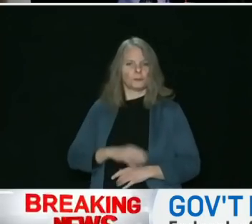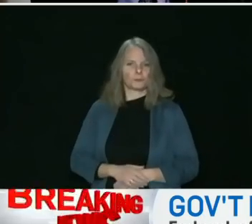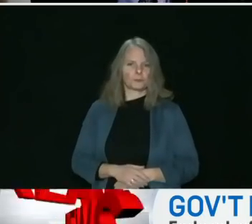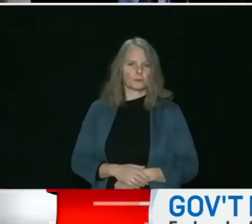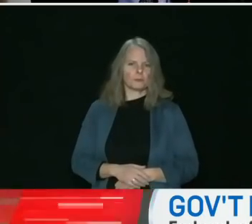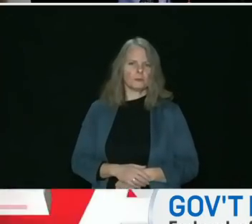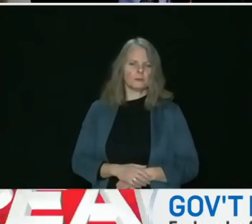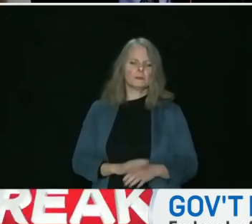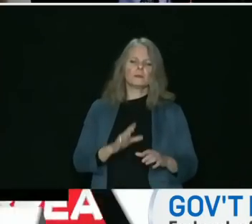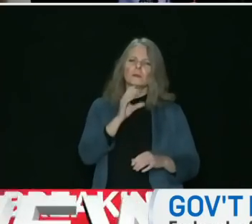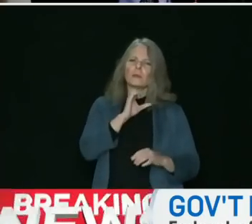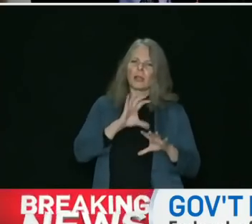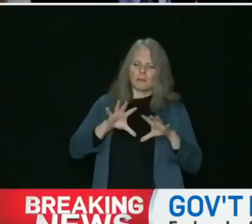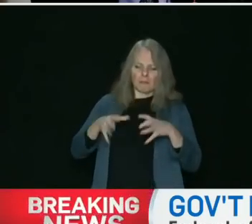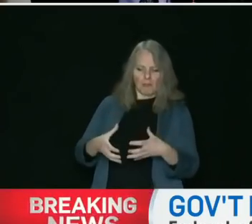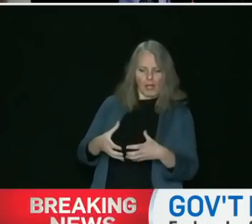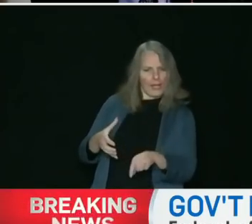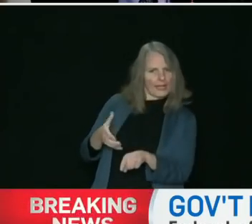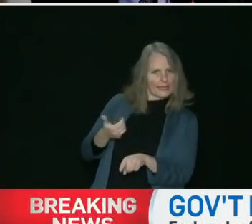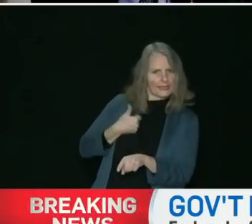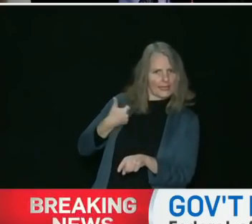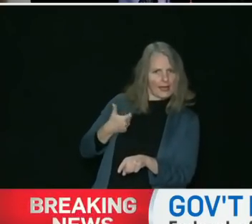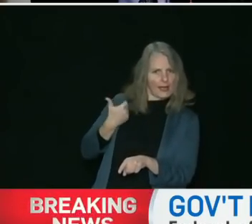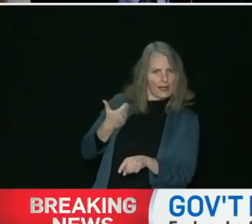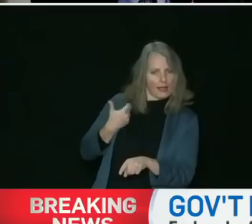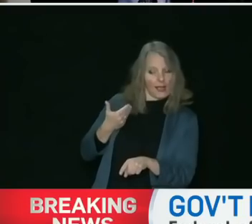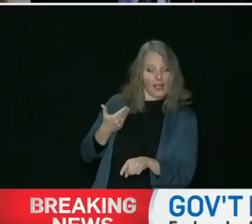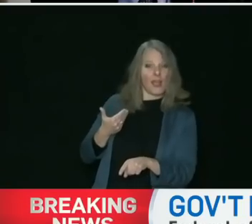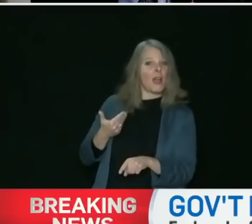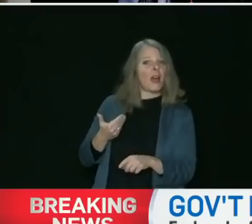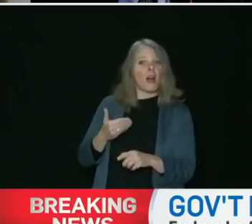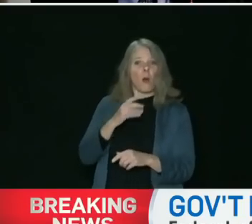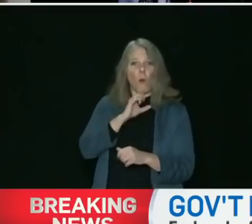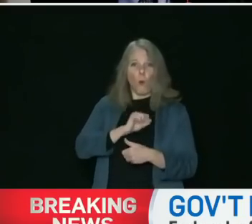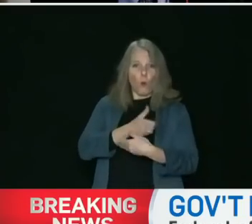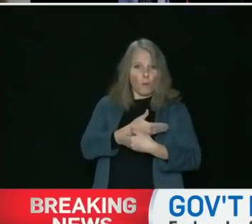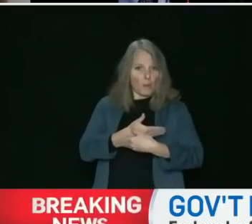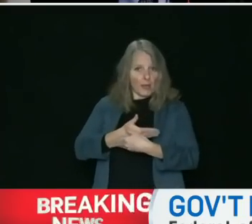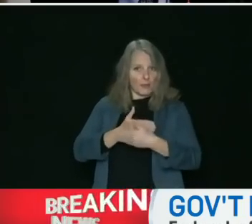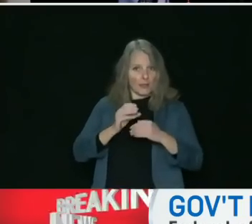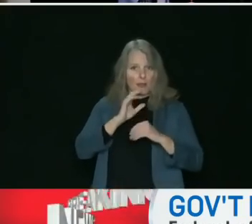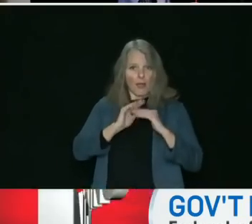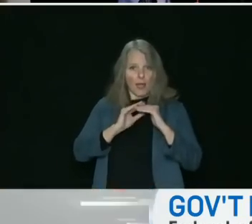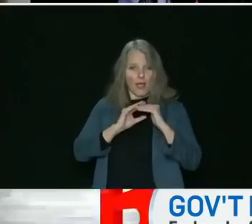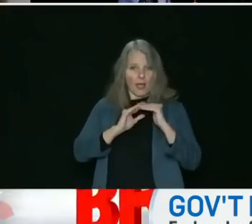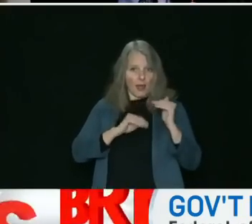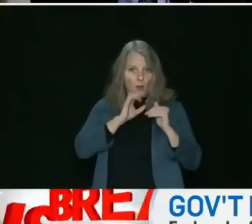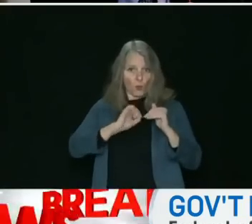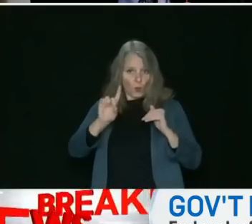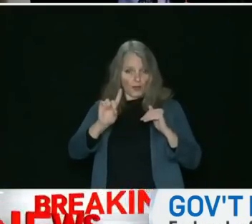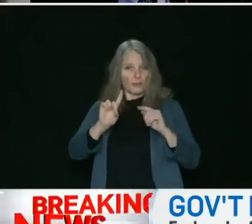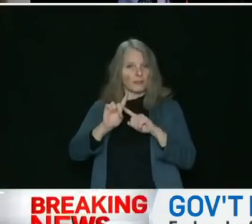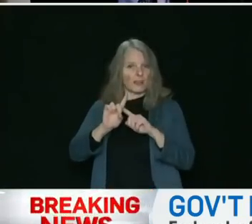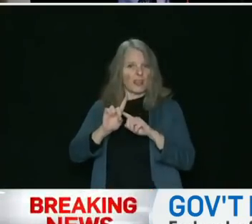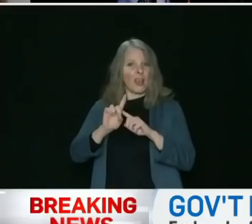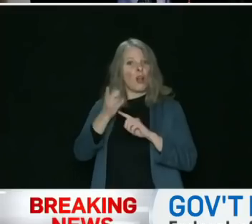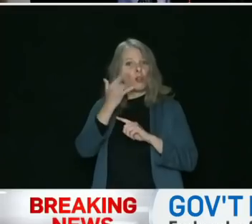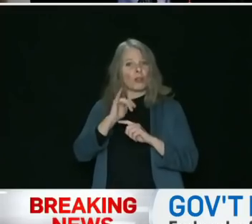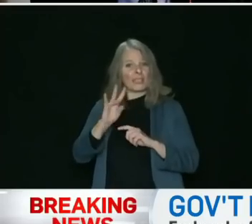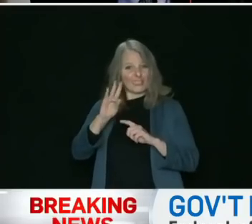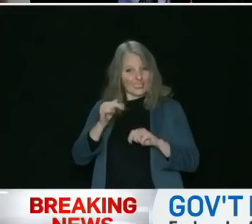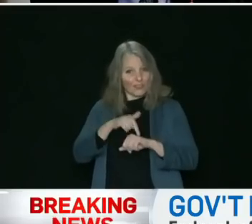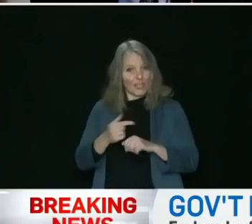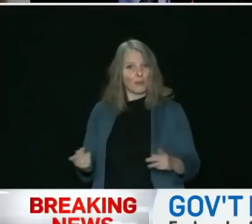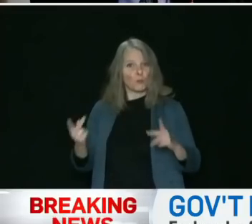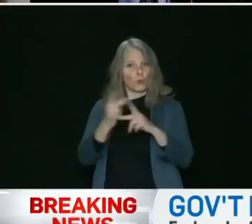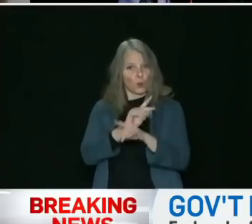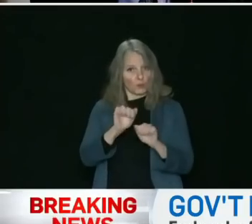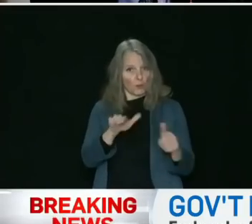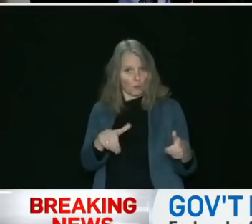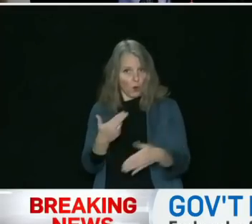SPREAD CONTRIBUTES TO